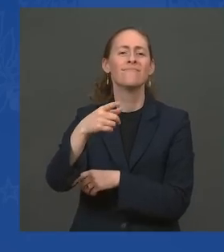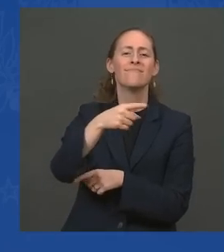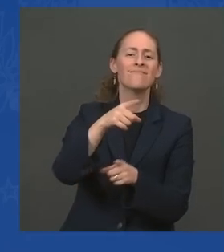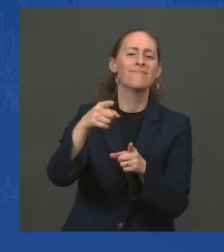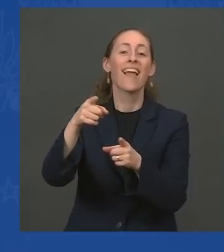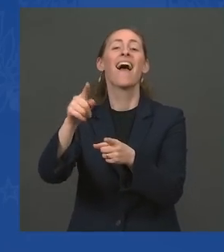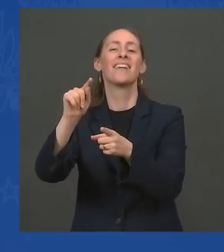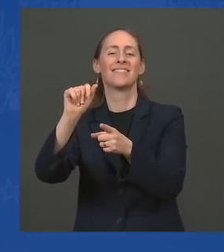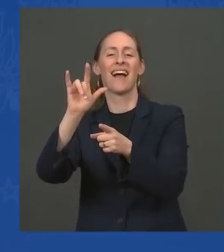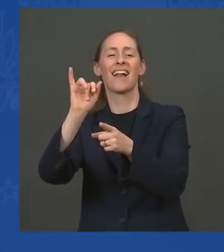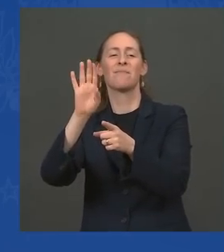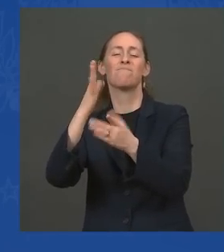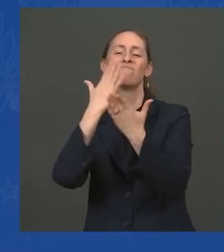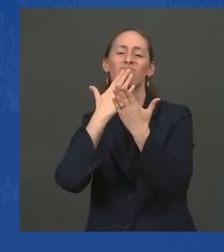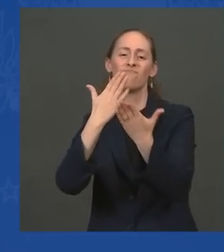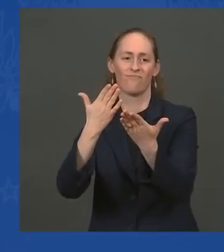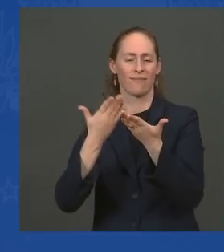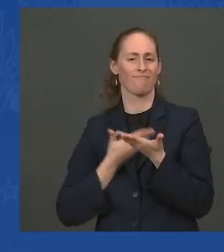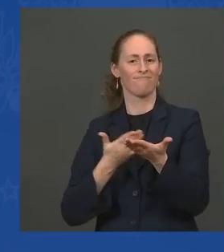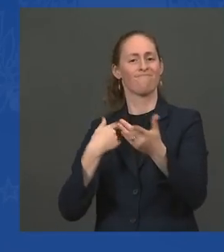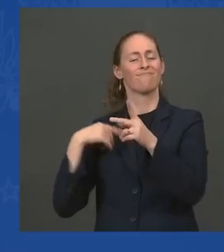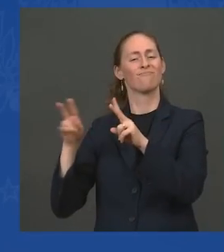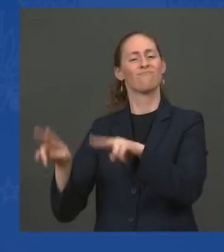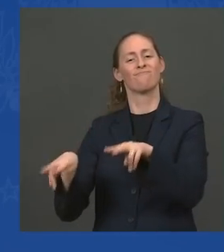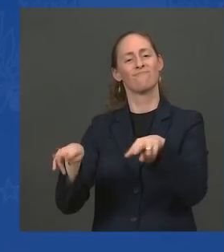into your district. Thank you. I appreciate it very much.